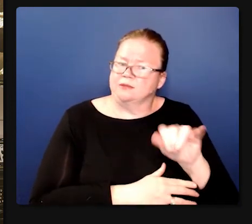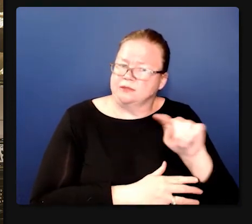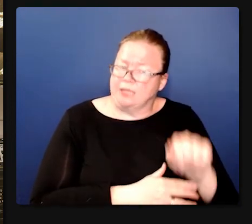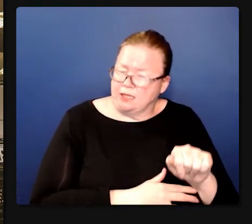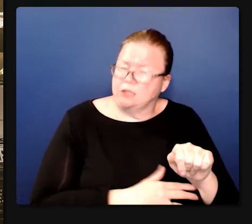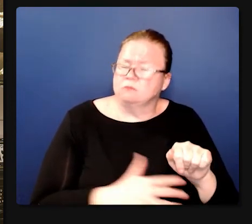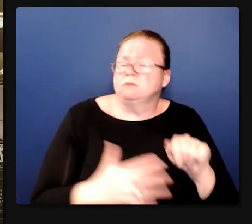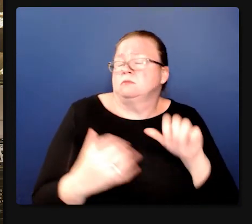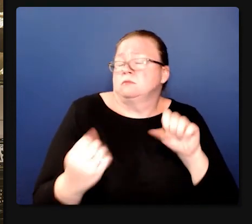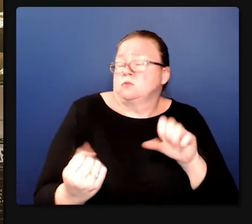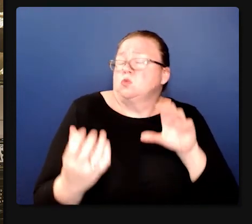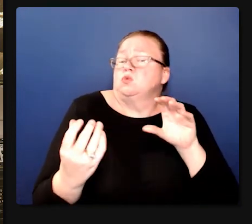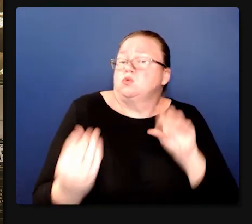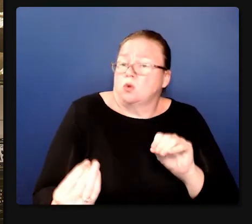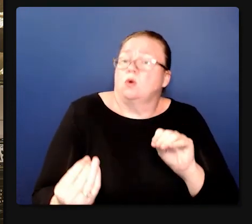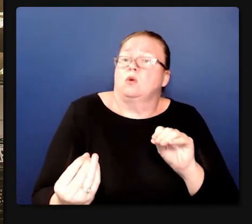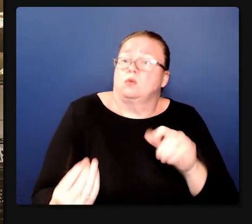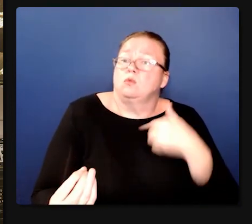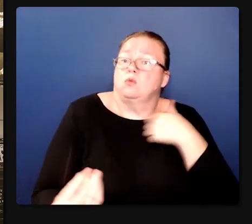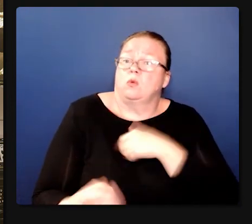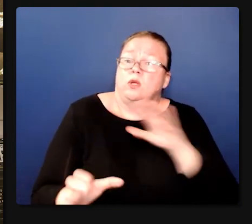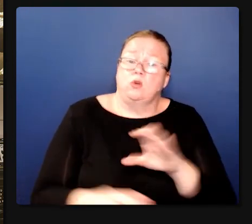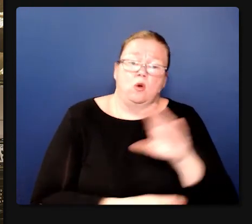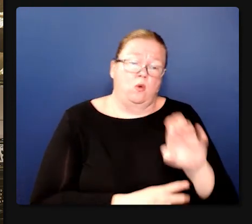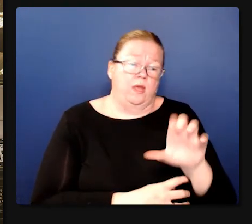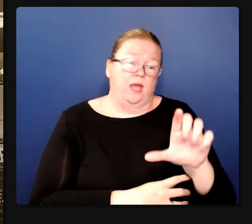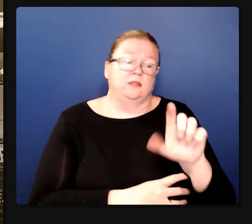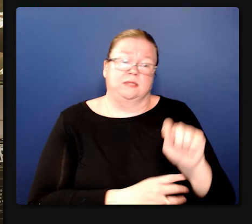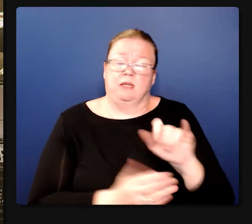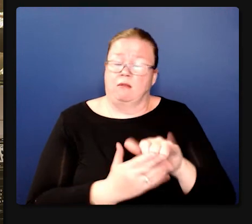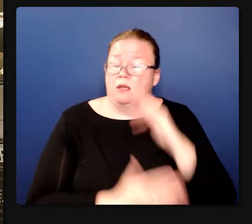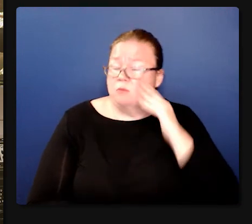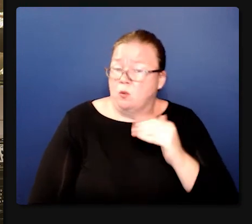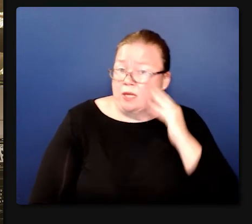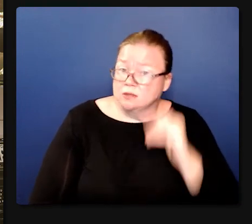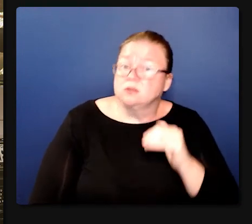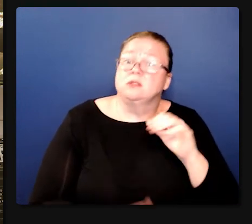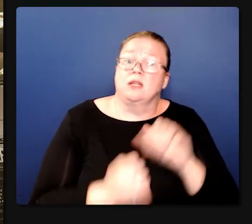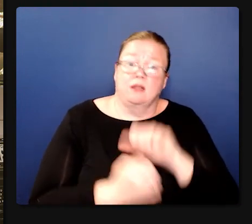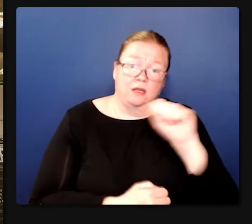So we do ELT kind of experience in Azure Data Explorer.